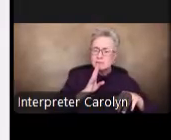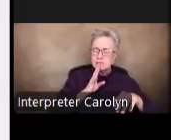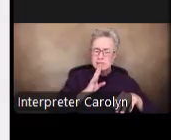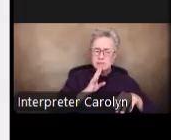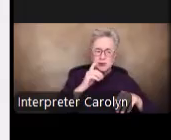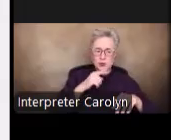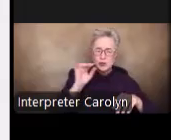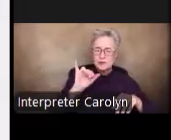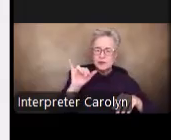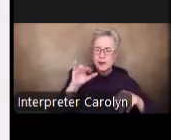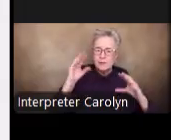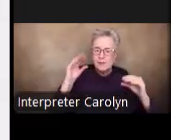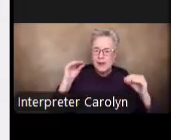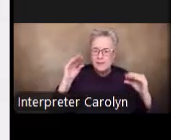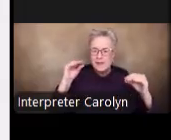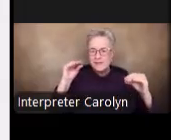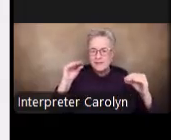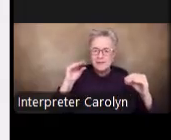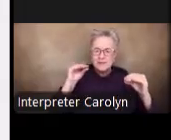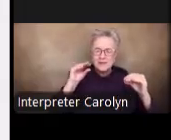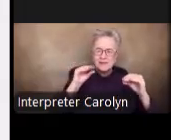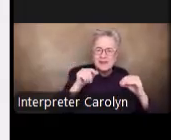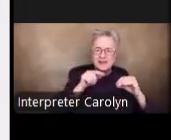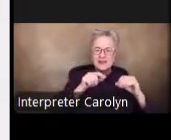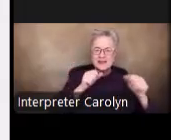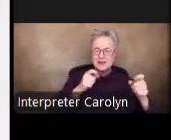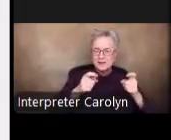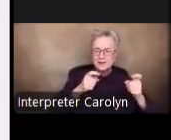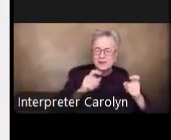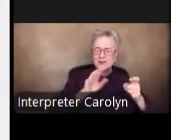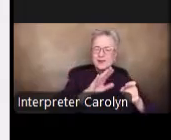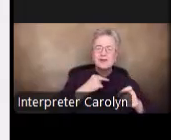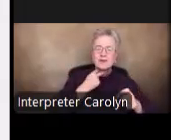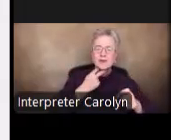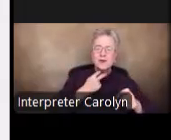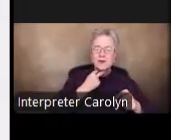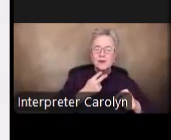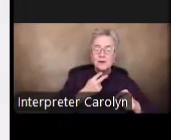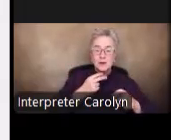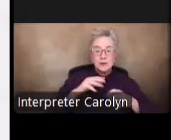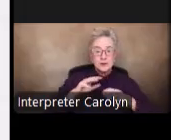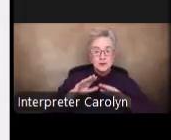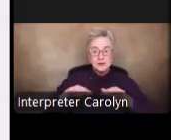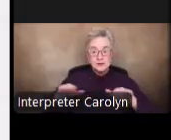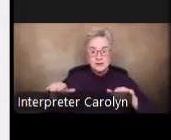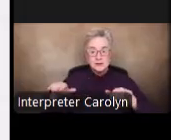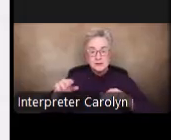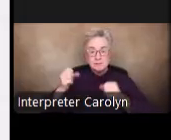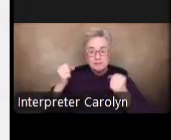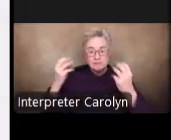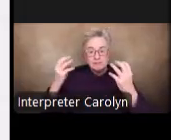babbling, which shows that they have some control over their vocal tract. For children using signed language, this may look